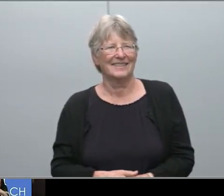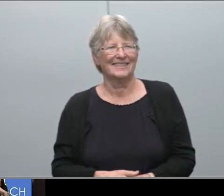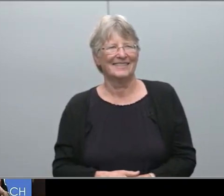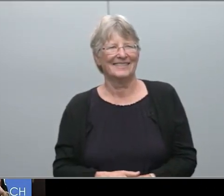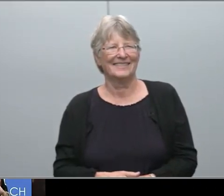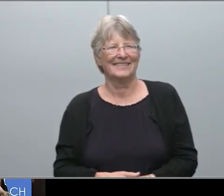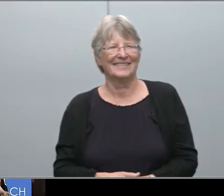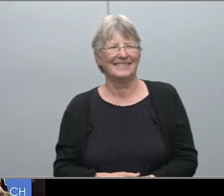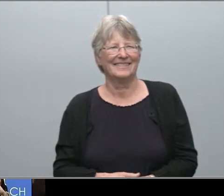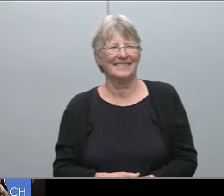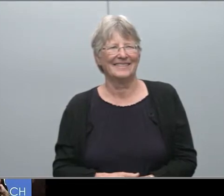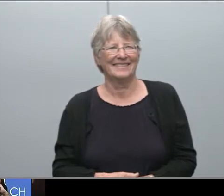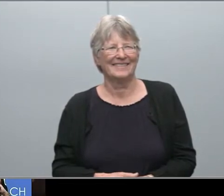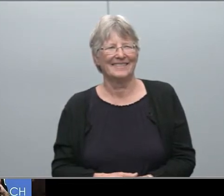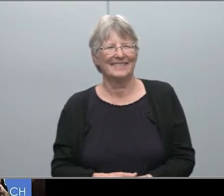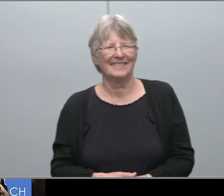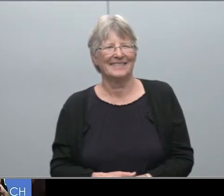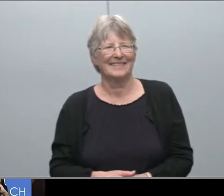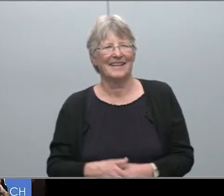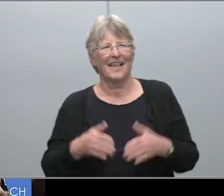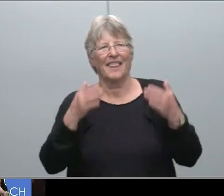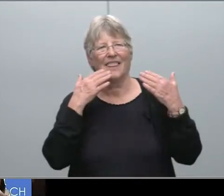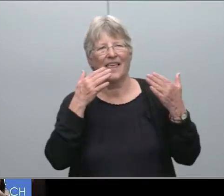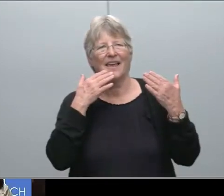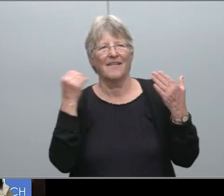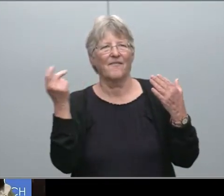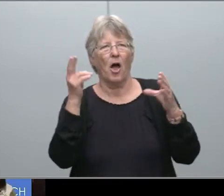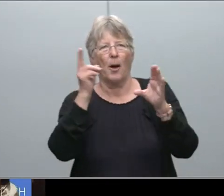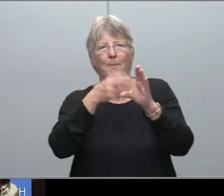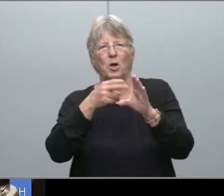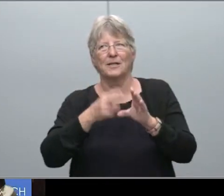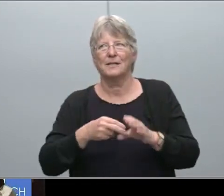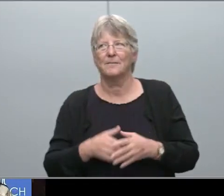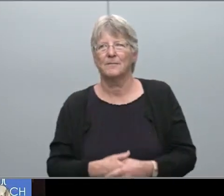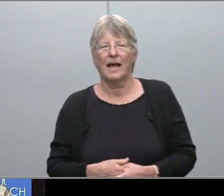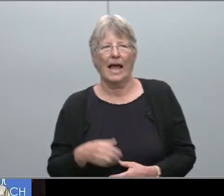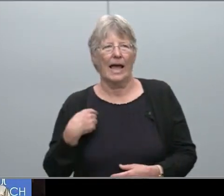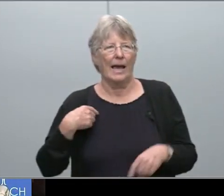Nubia has a comment. Yes. Okay. Go, Nubia. Hi, I'm here.